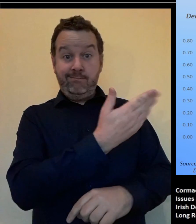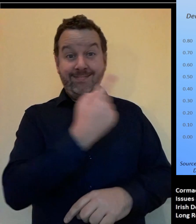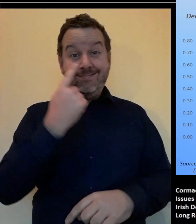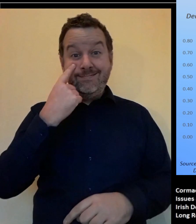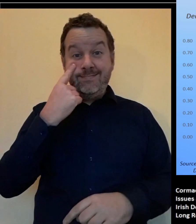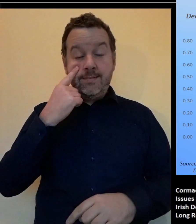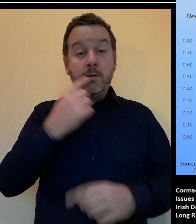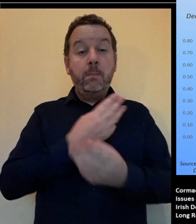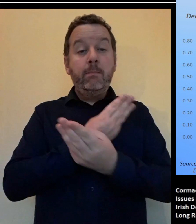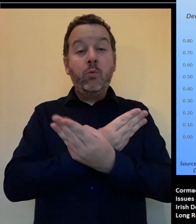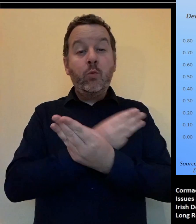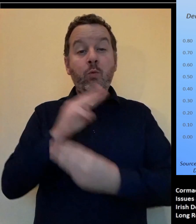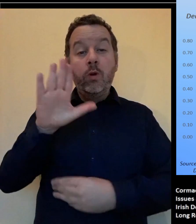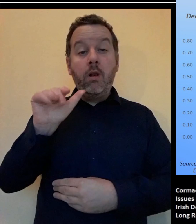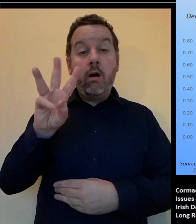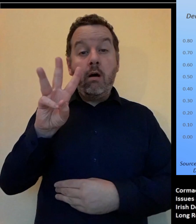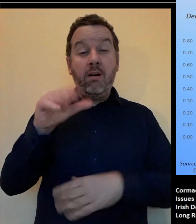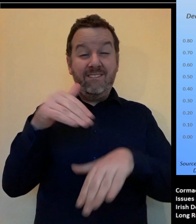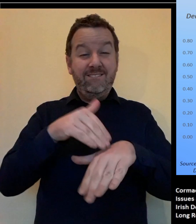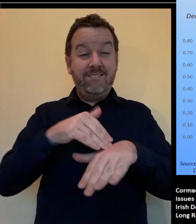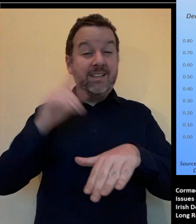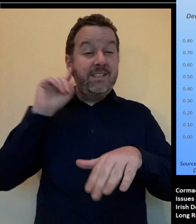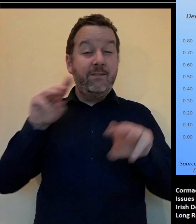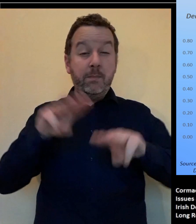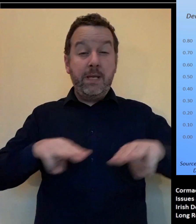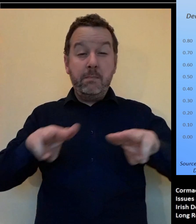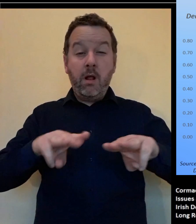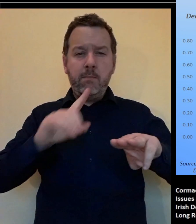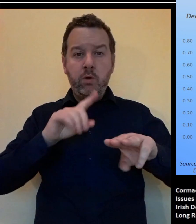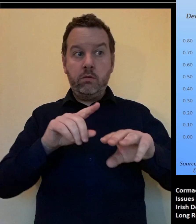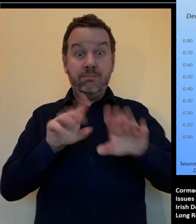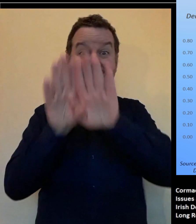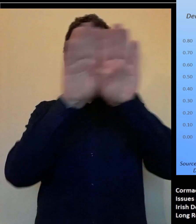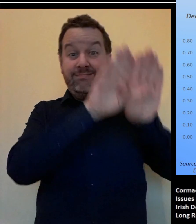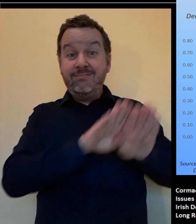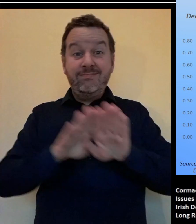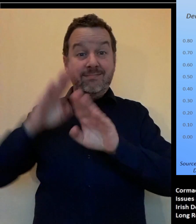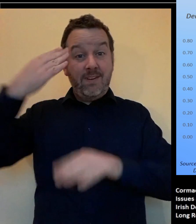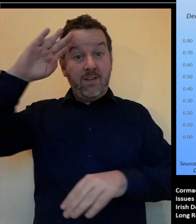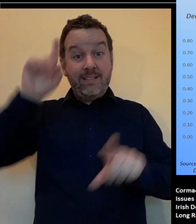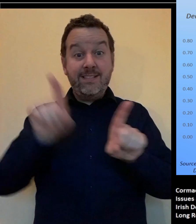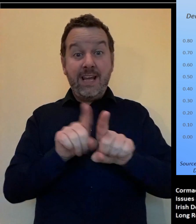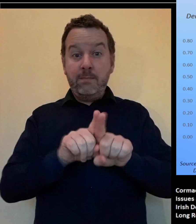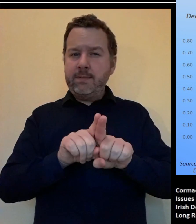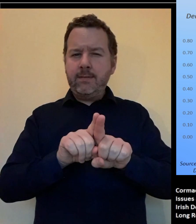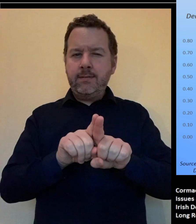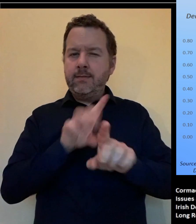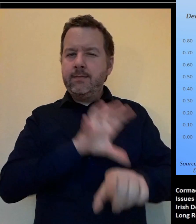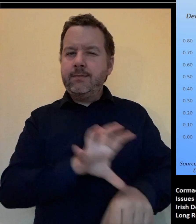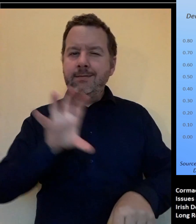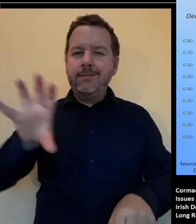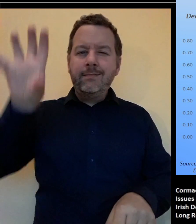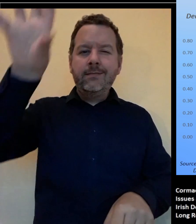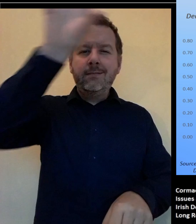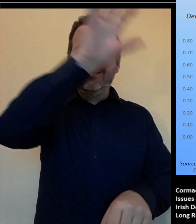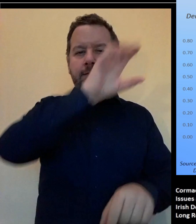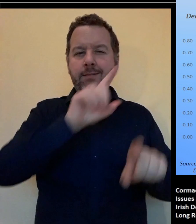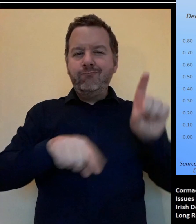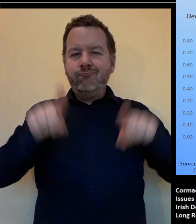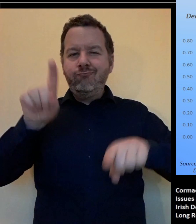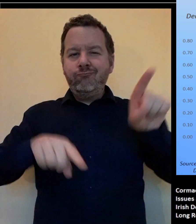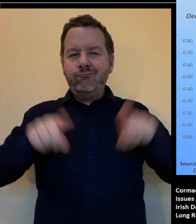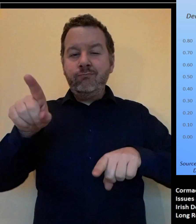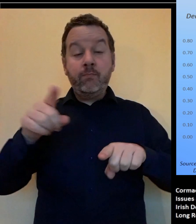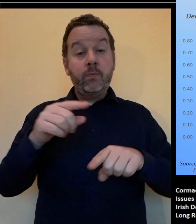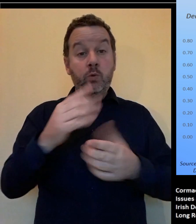We can talk briefly also about how the Poor Laws' effects on deaf people were regional in nature.